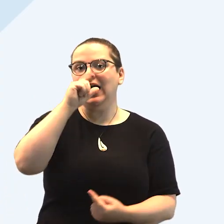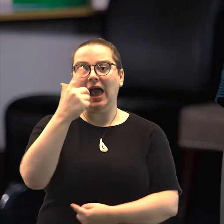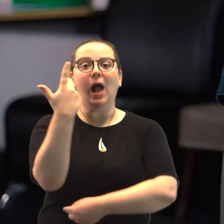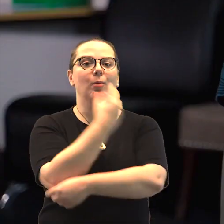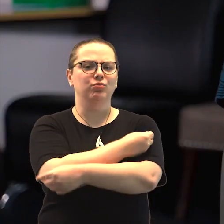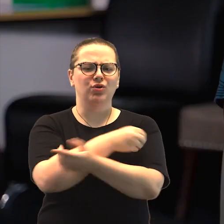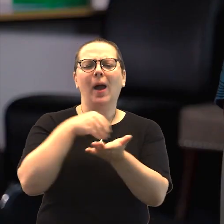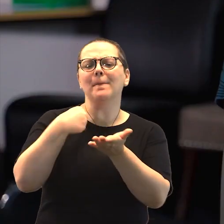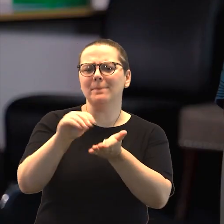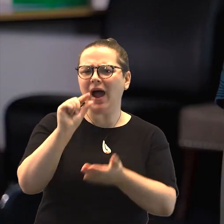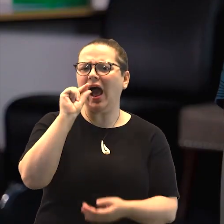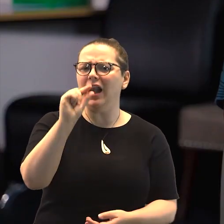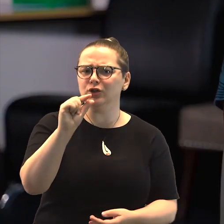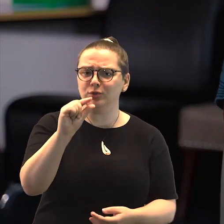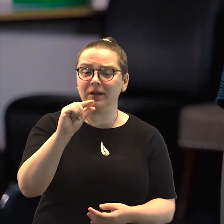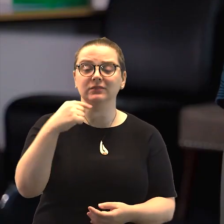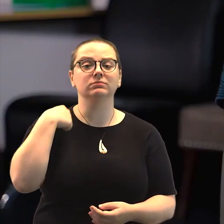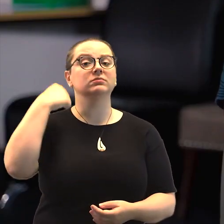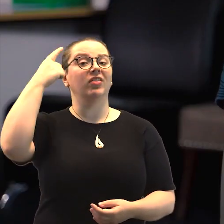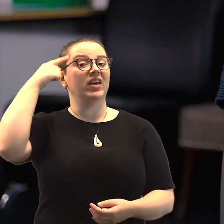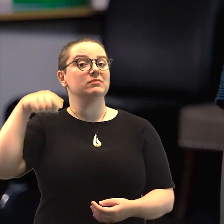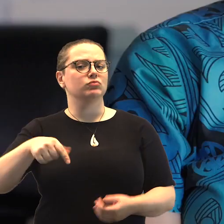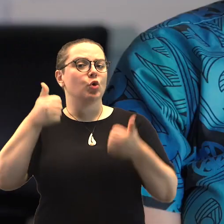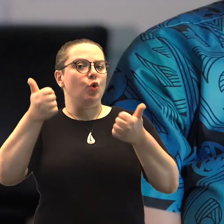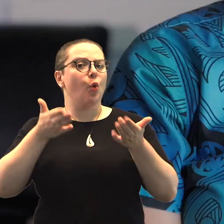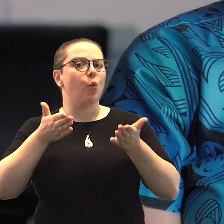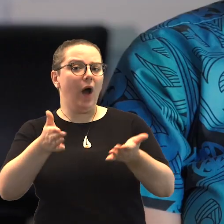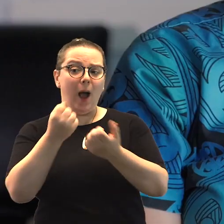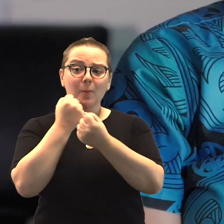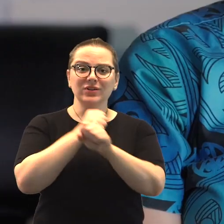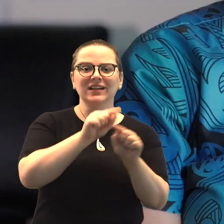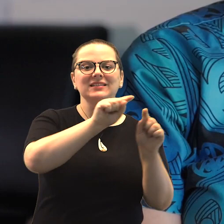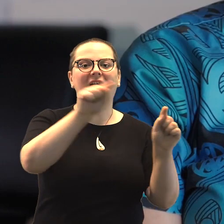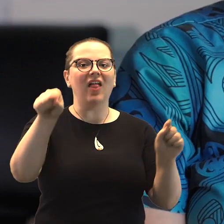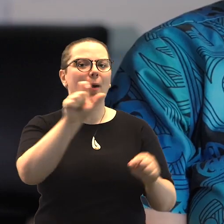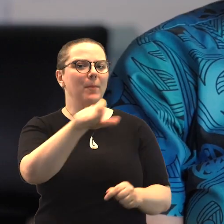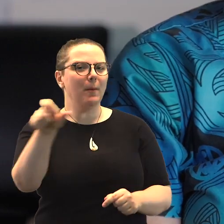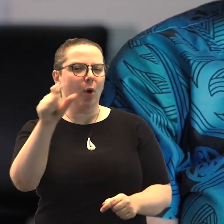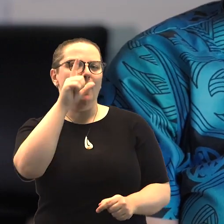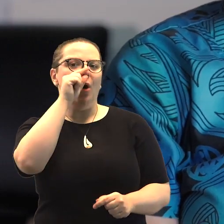You're still allowed to get one, there's just a small cost. I think that it's a way of protecting